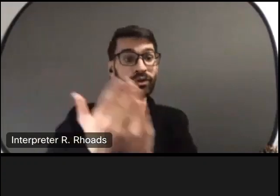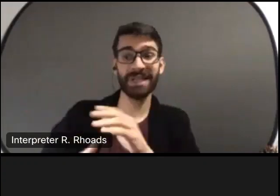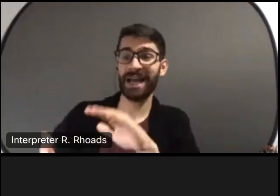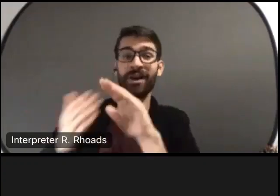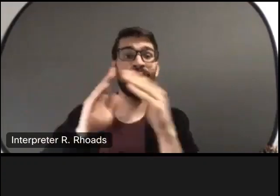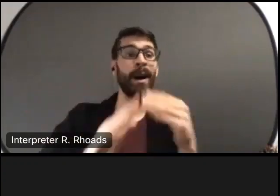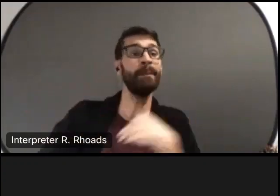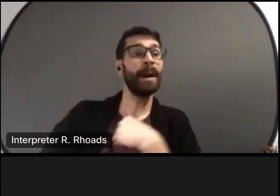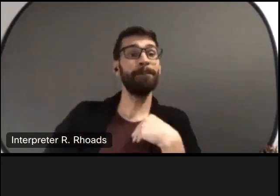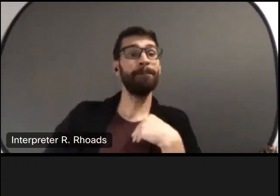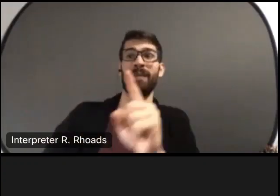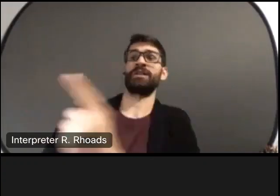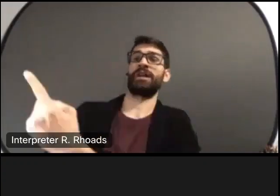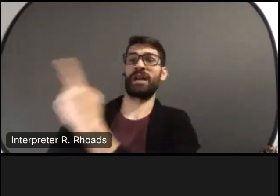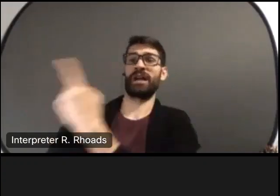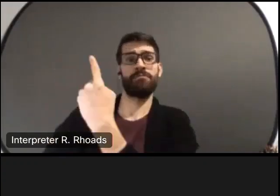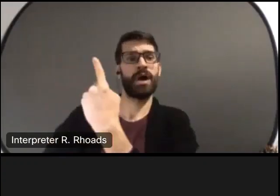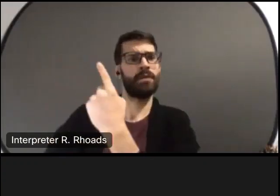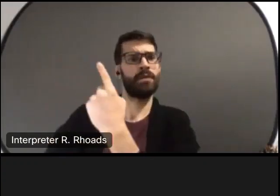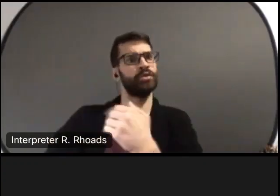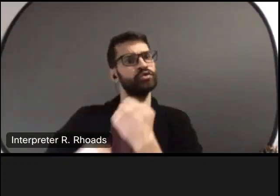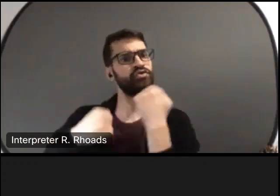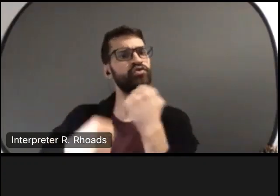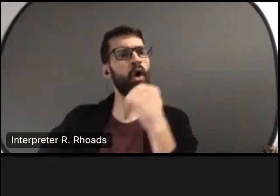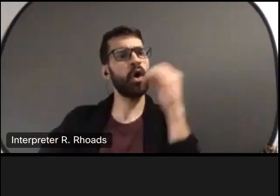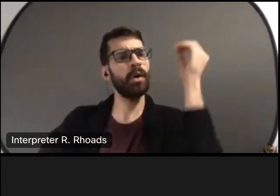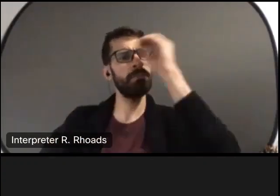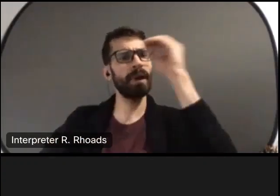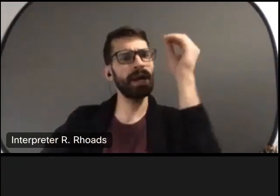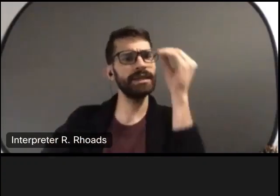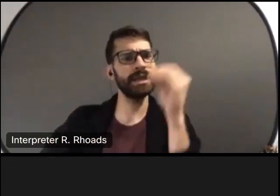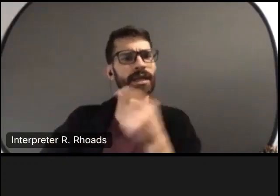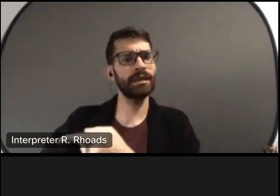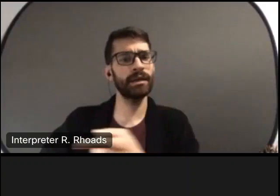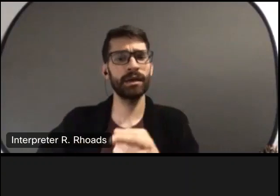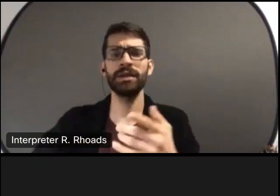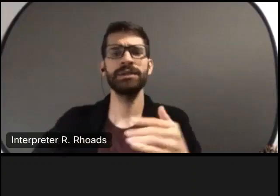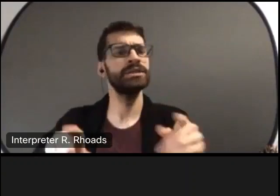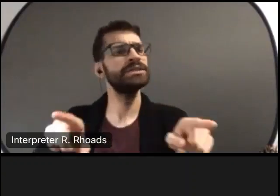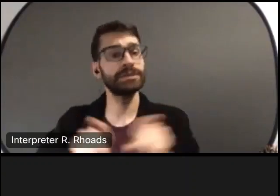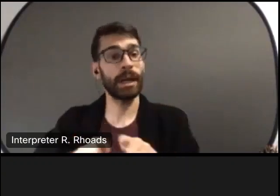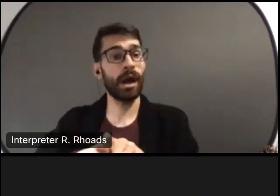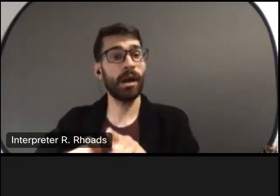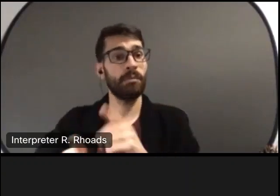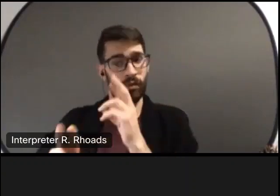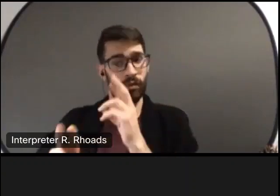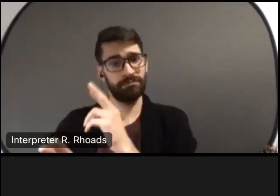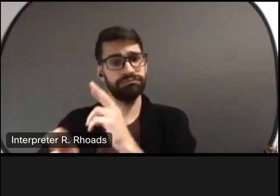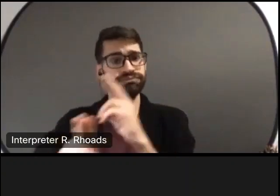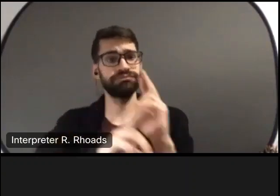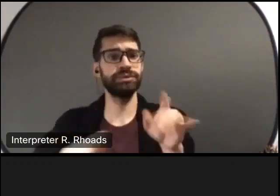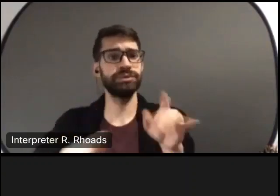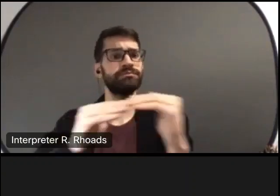strong opinions but don't have the ability to come to the meeting. ... I'd say we're all hoping that